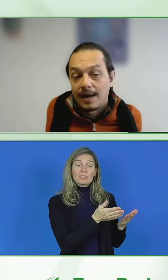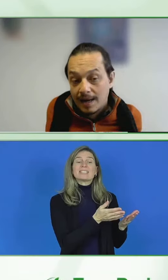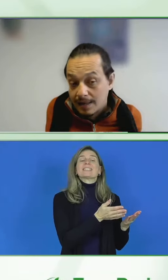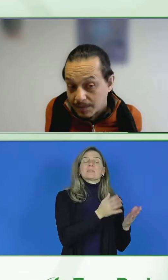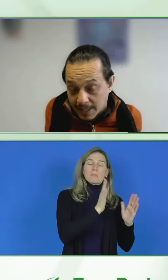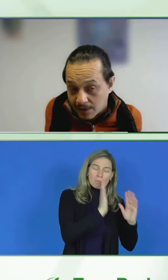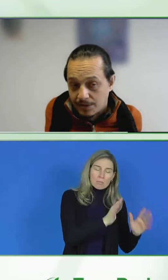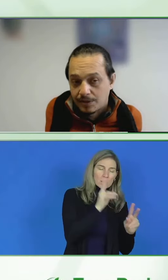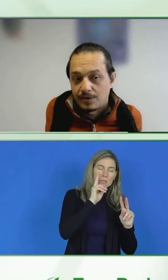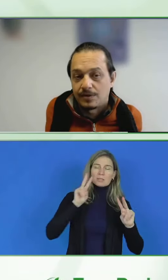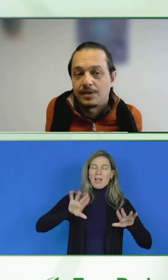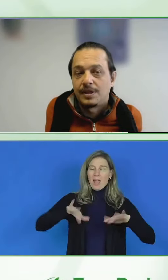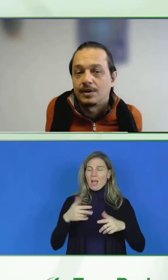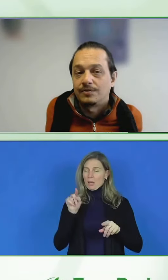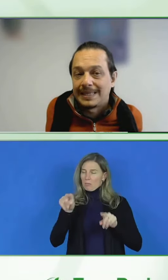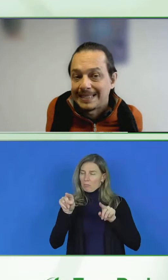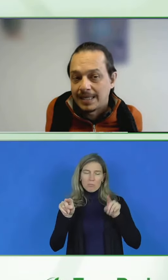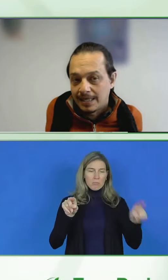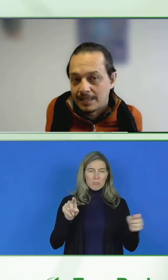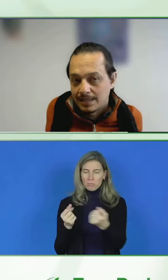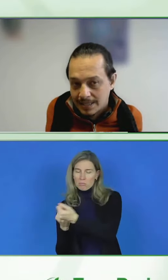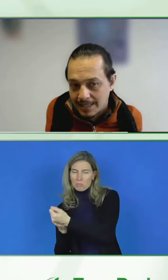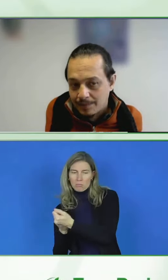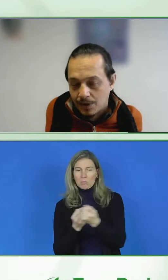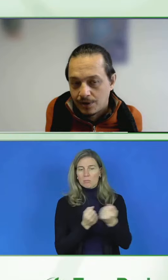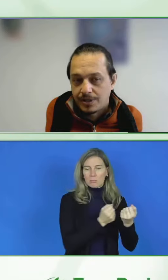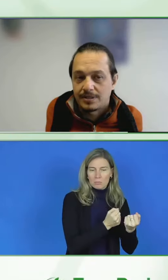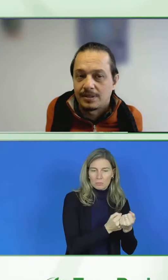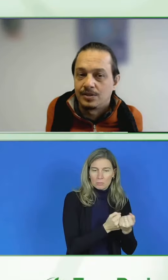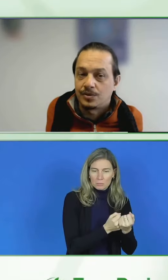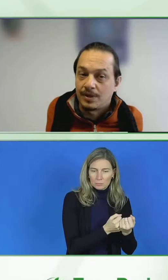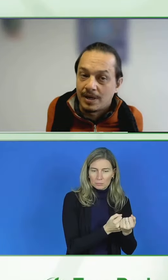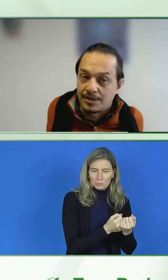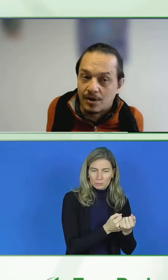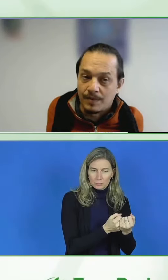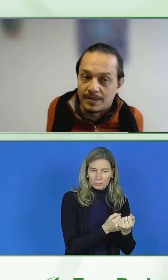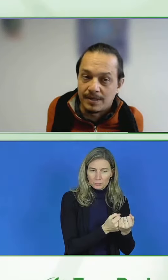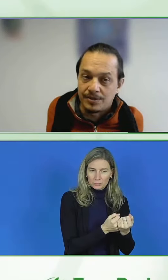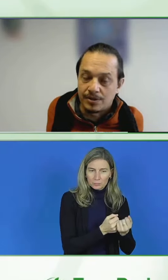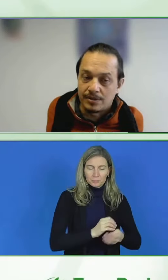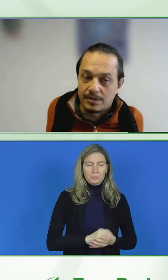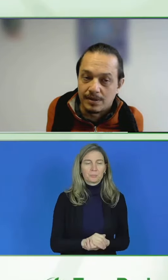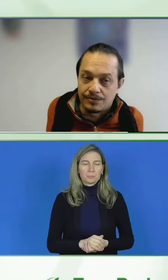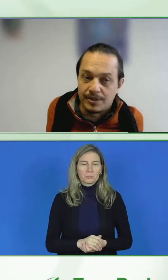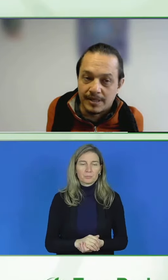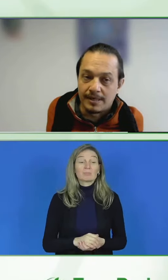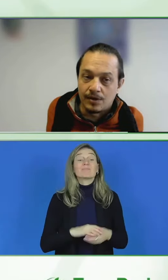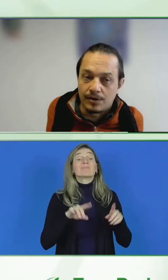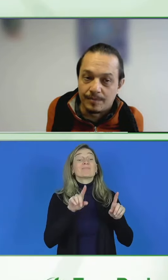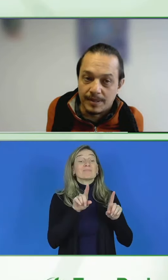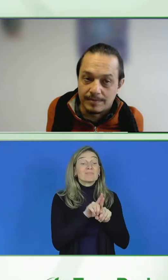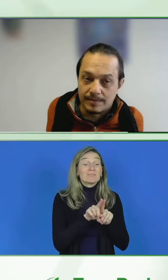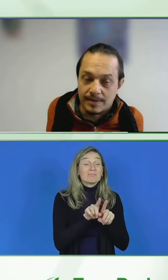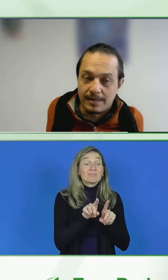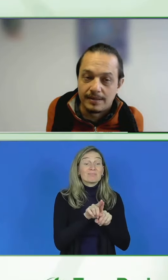And we can also think about integrating this into the larger conversation of the care economy.